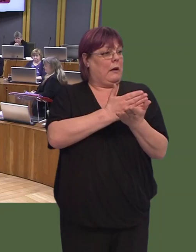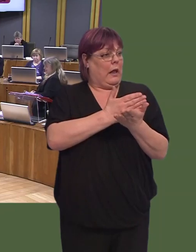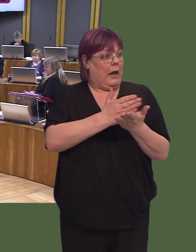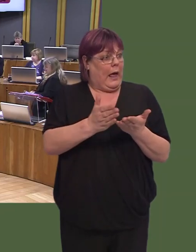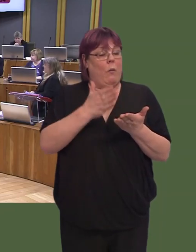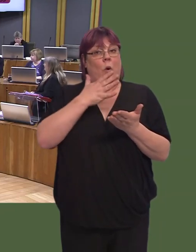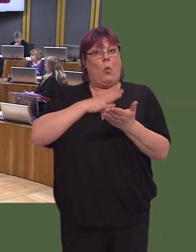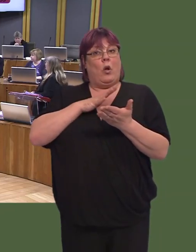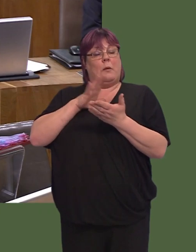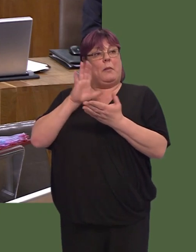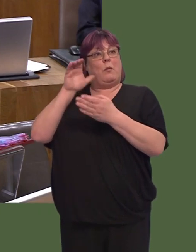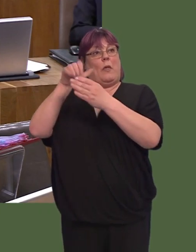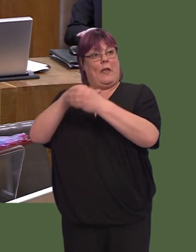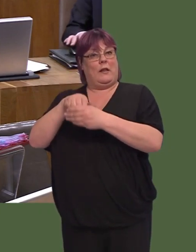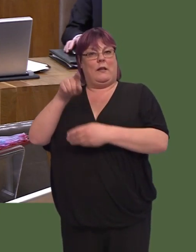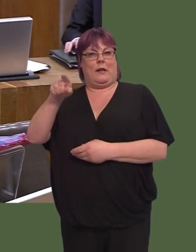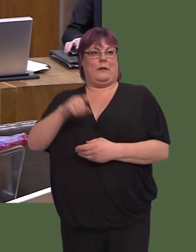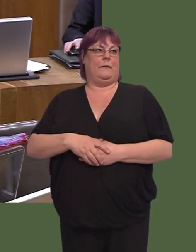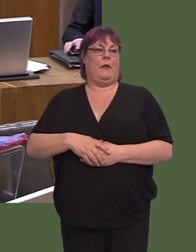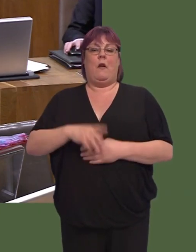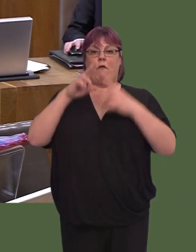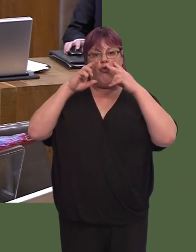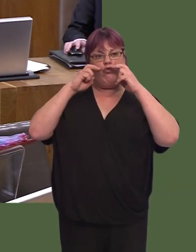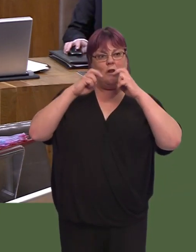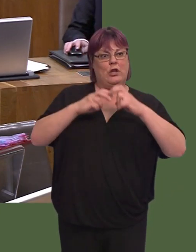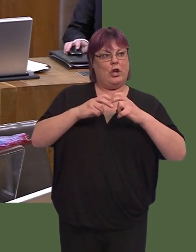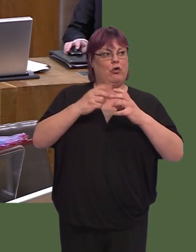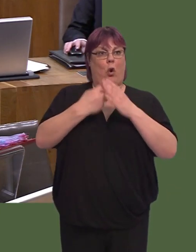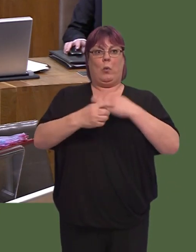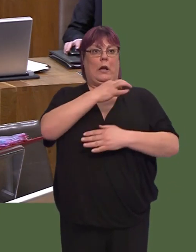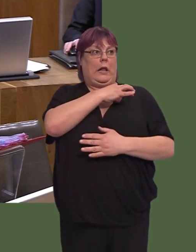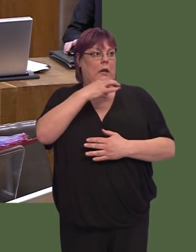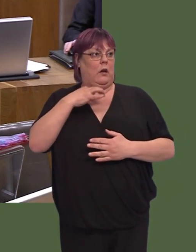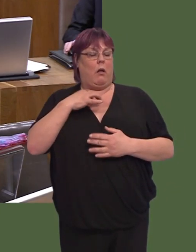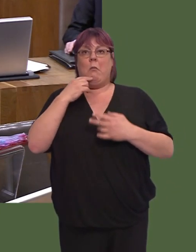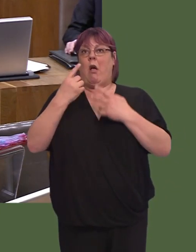It's disastrous for research of all sortsónot just clinical researchóacross Wales and across